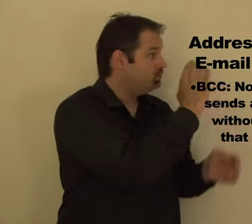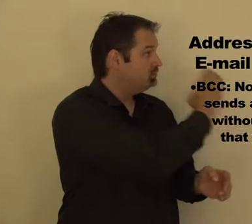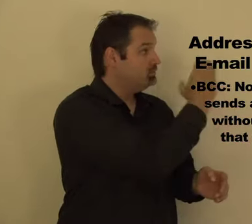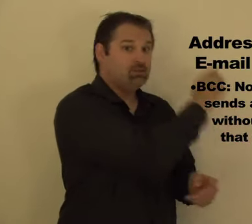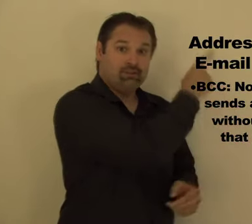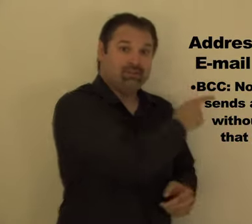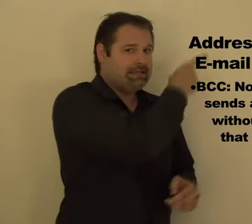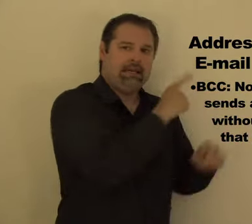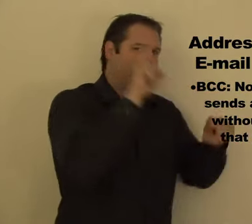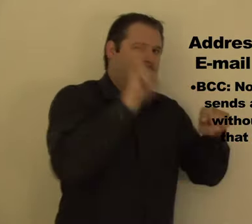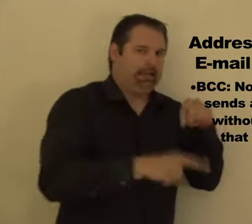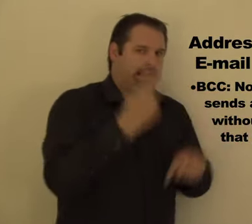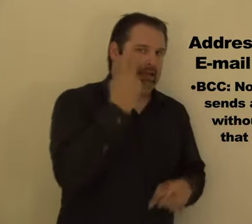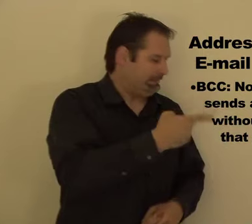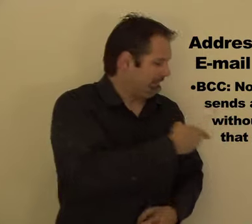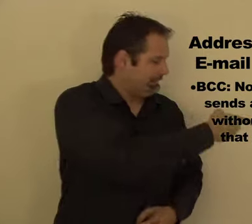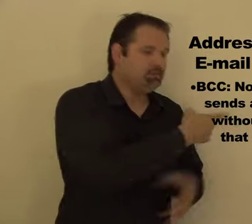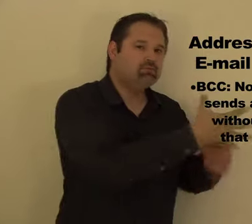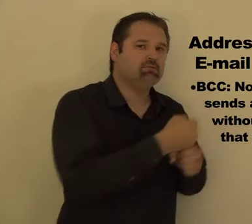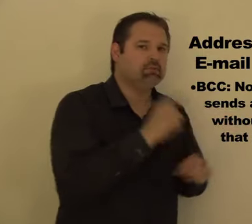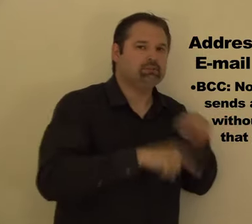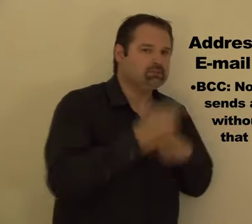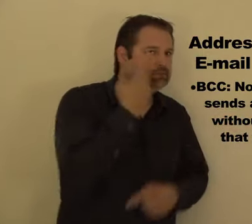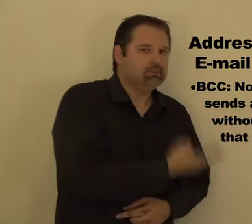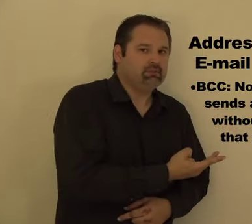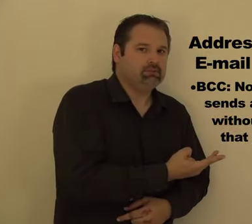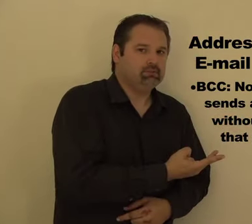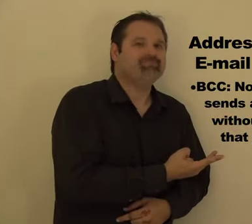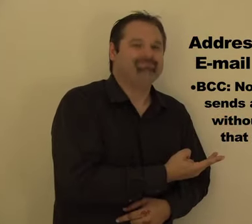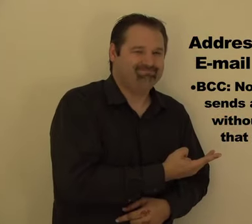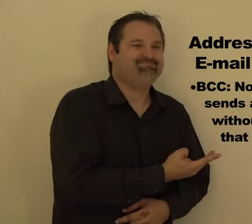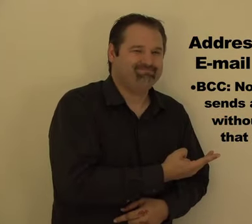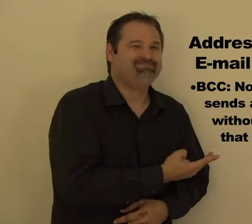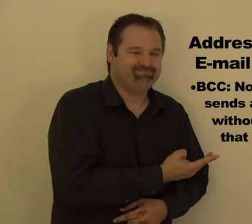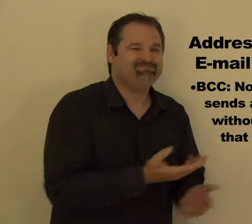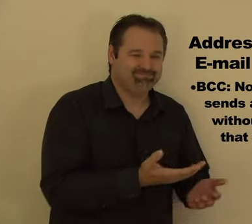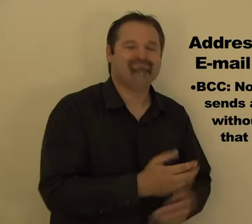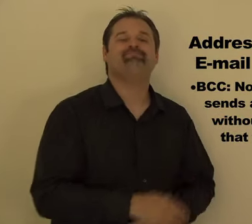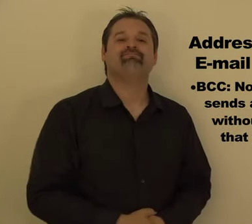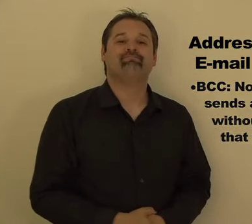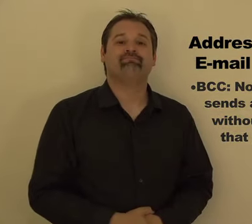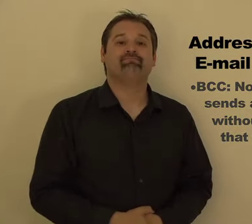The most important thing to remember when addressing an email message is to make